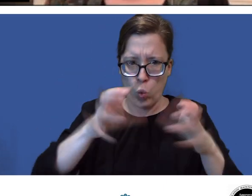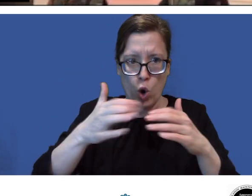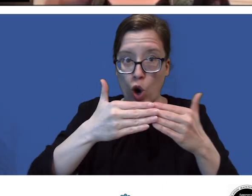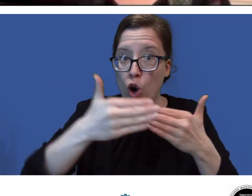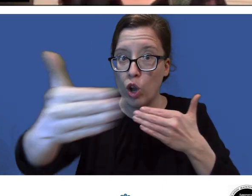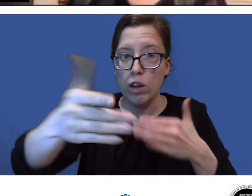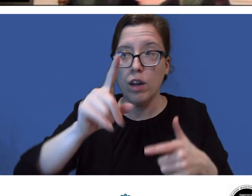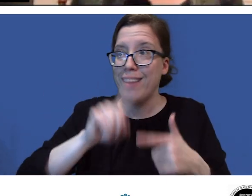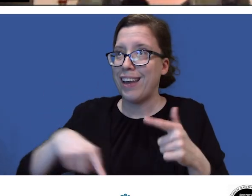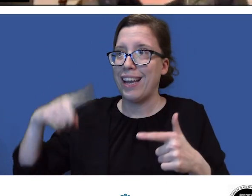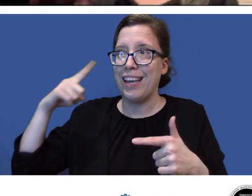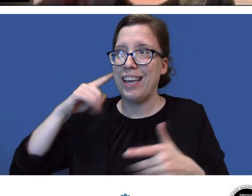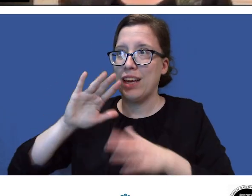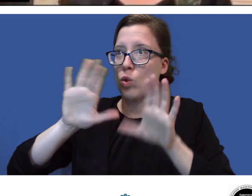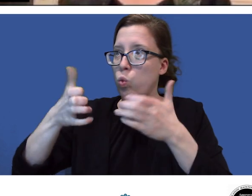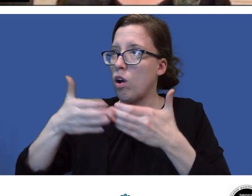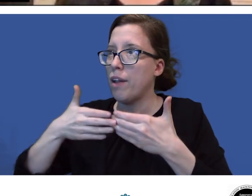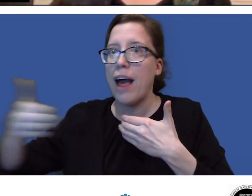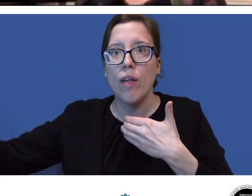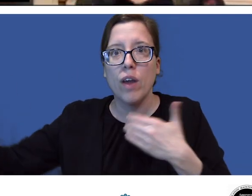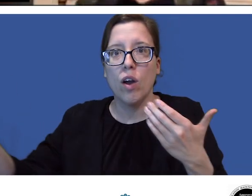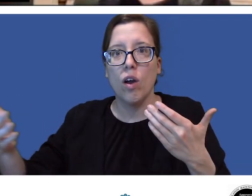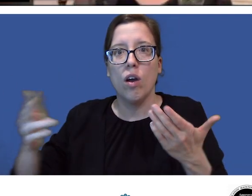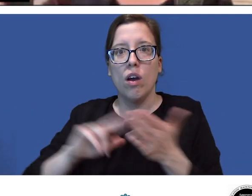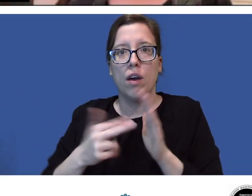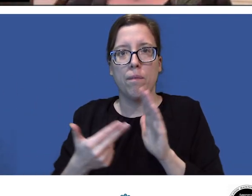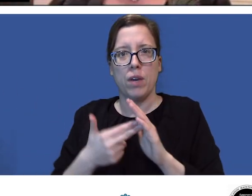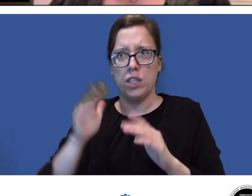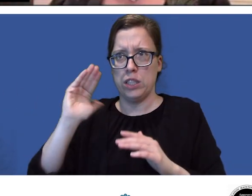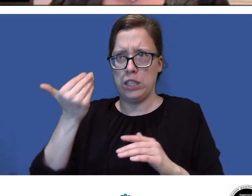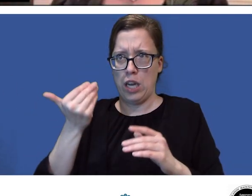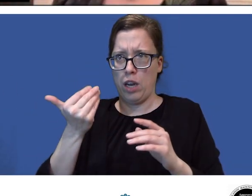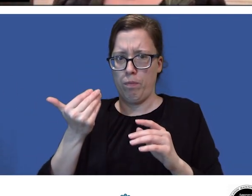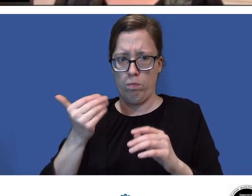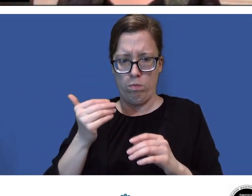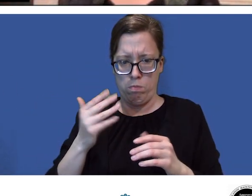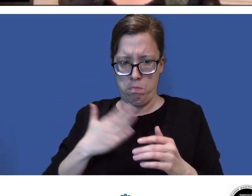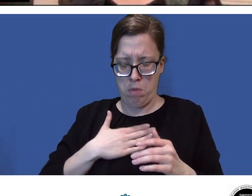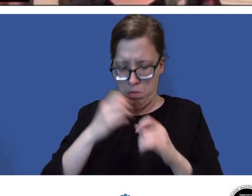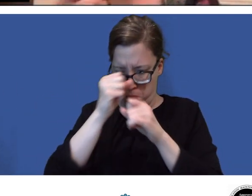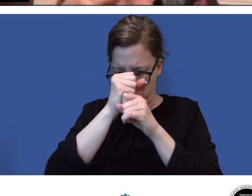They can't see the world out there. They can't hear the world out there. So it seems like